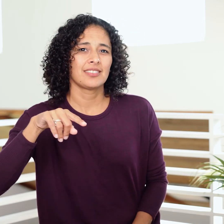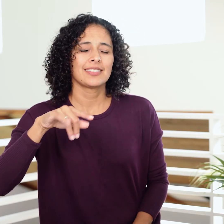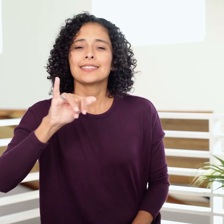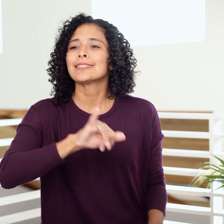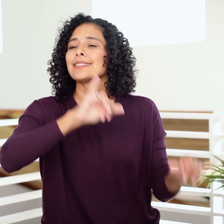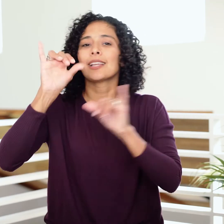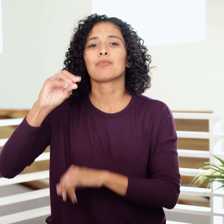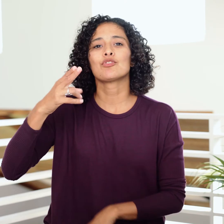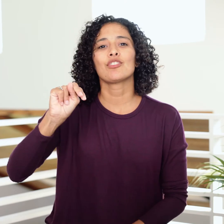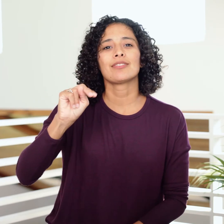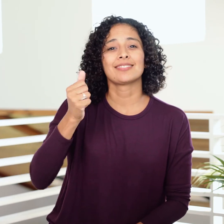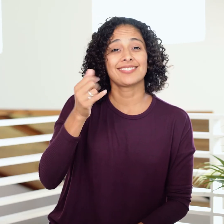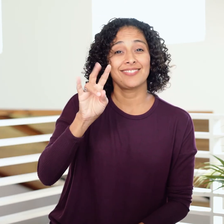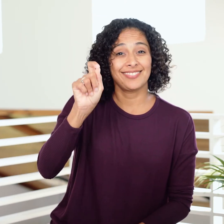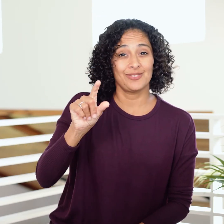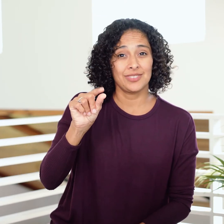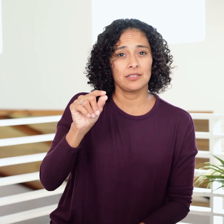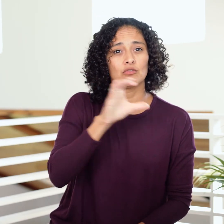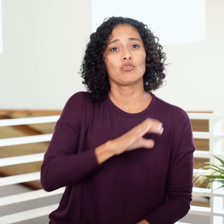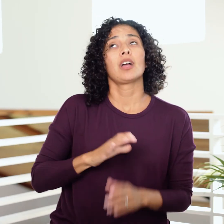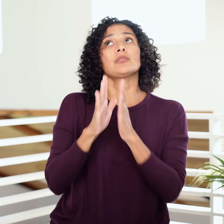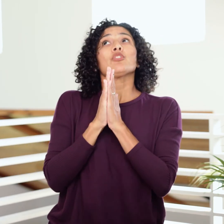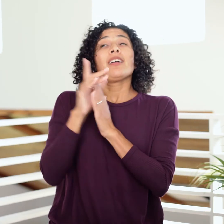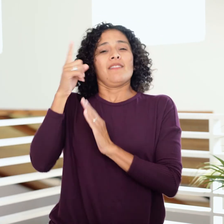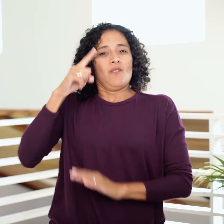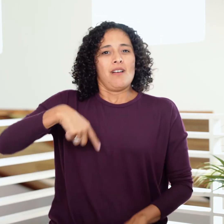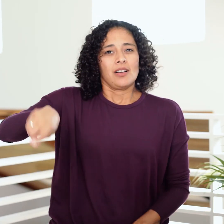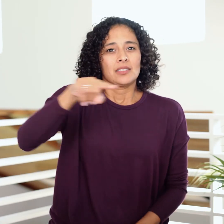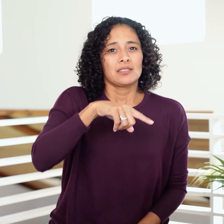This is reminiscent of John 17:20, where Christ prayed for us,